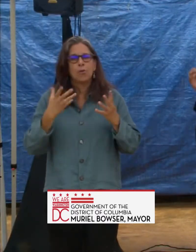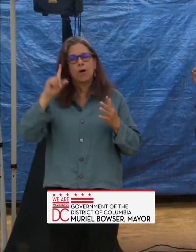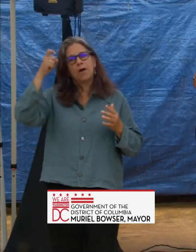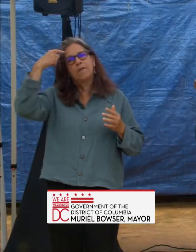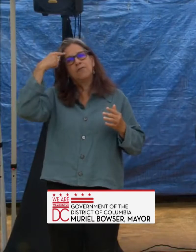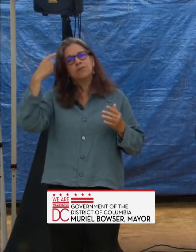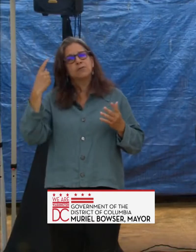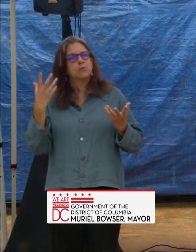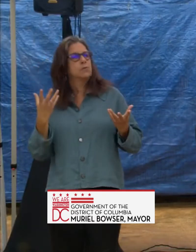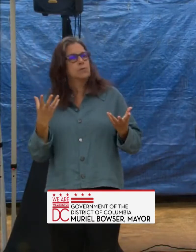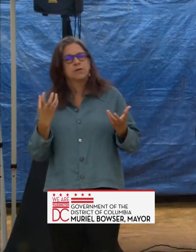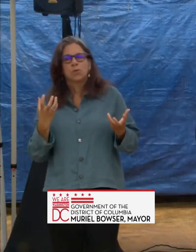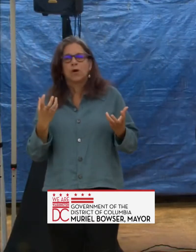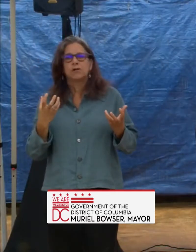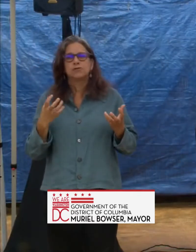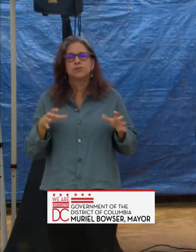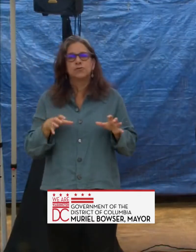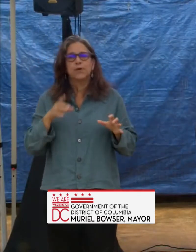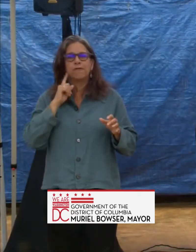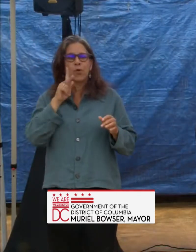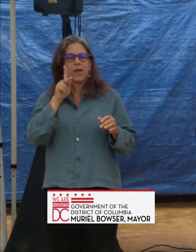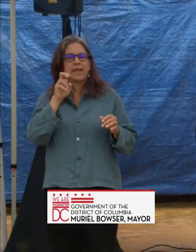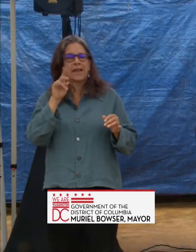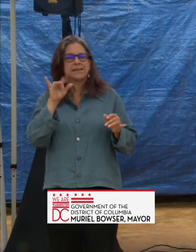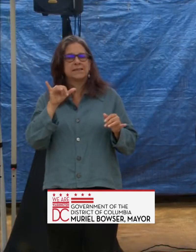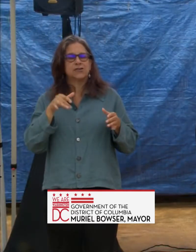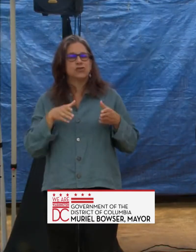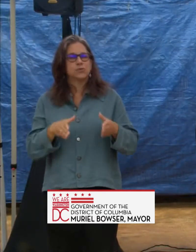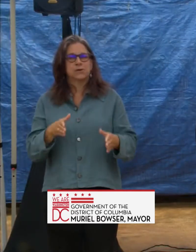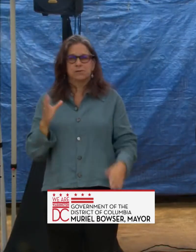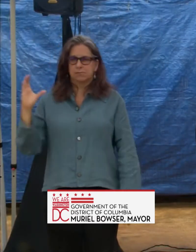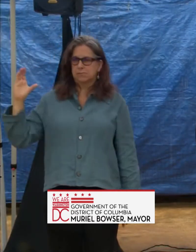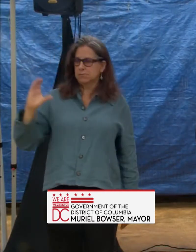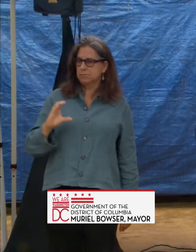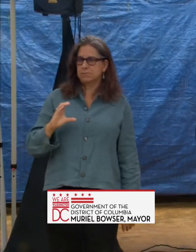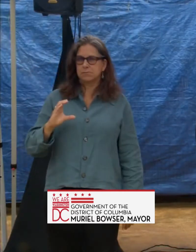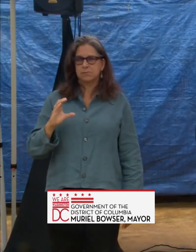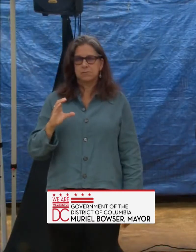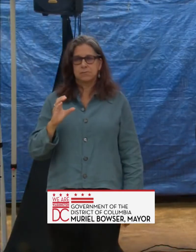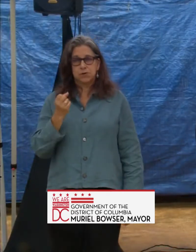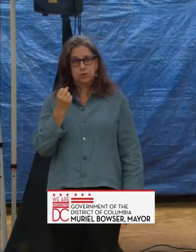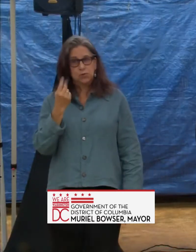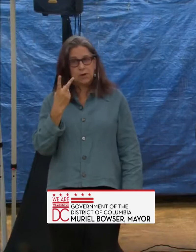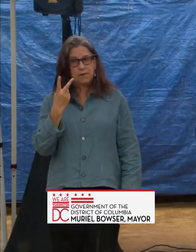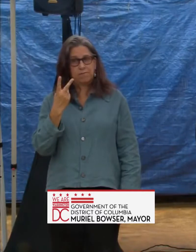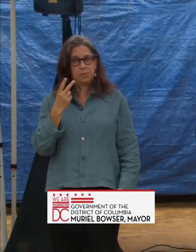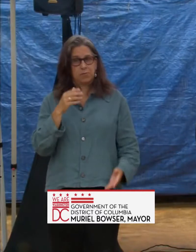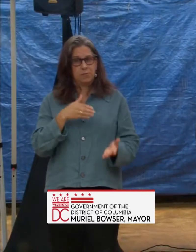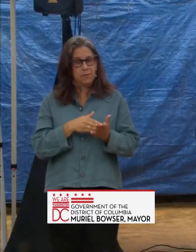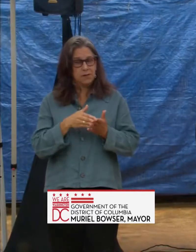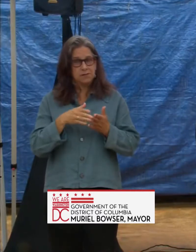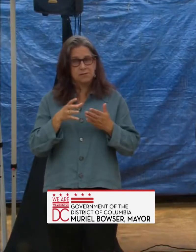CURRENTLY, YOU SEE THE $10 MILLION STREETSCAPE IMPROVEMENT PROGRAM AND INVESTMENT THAT WE ARE MAKING ON KENNEDY STREET.